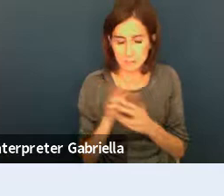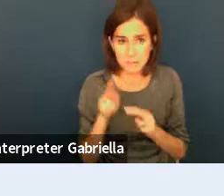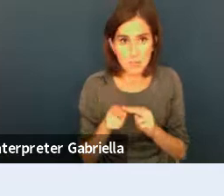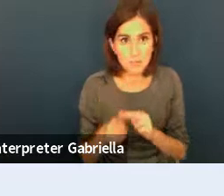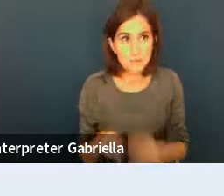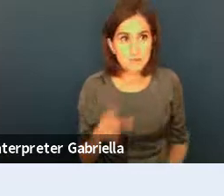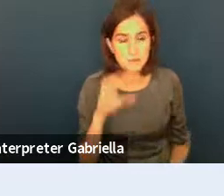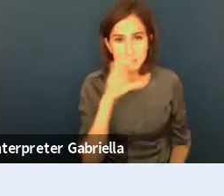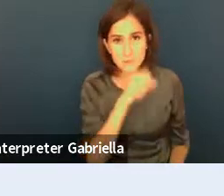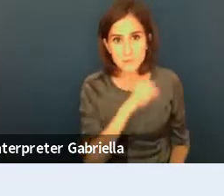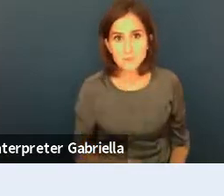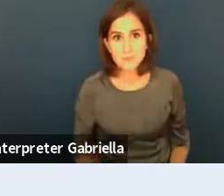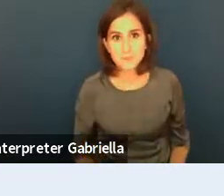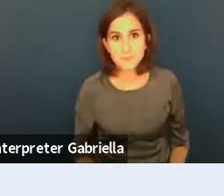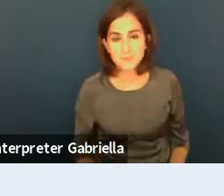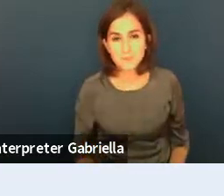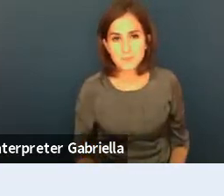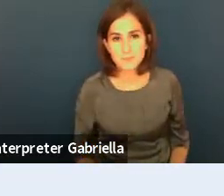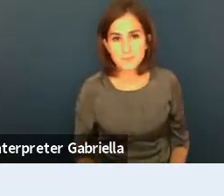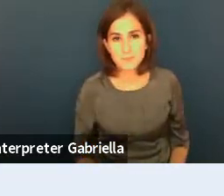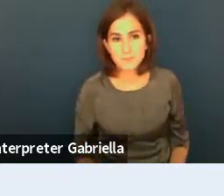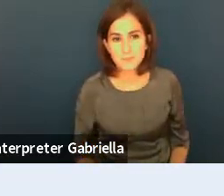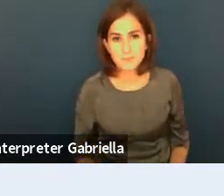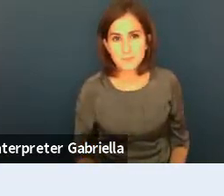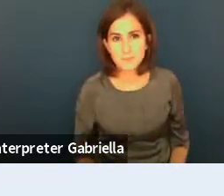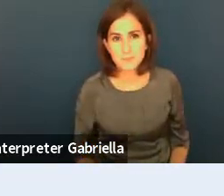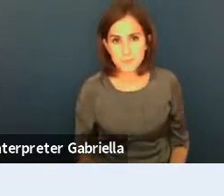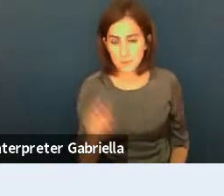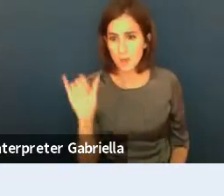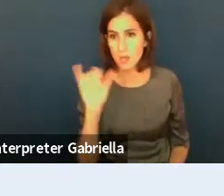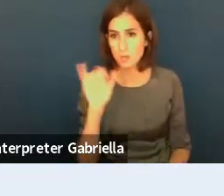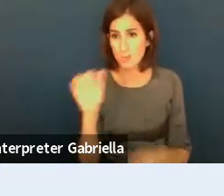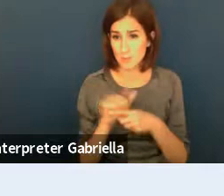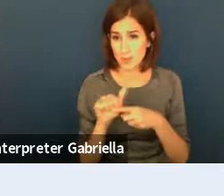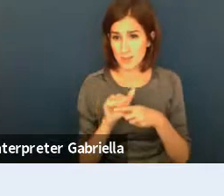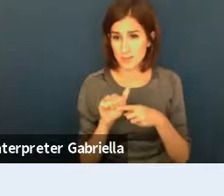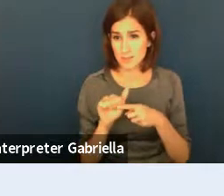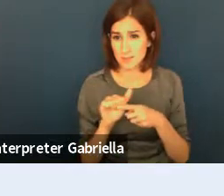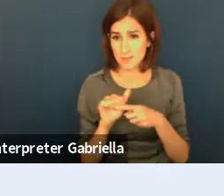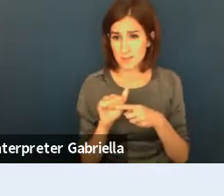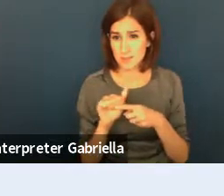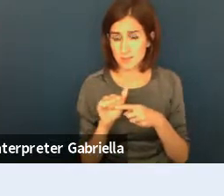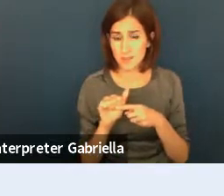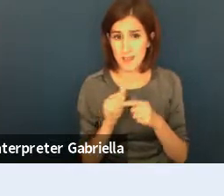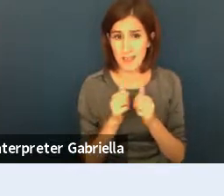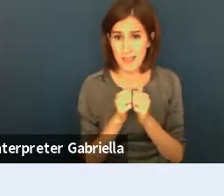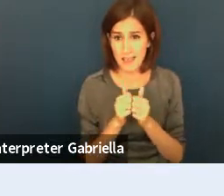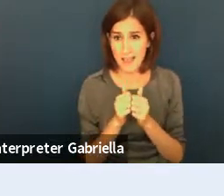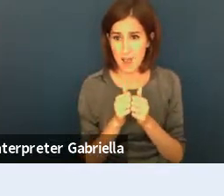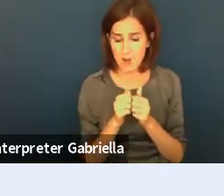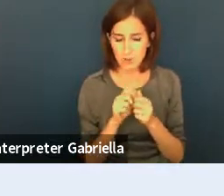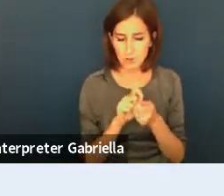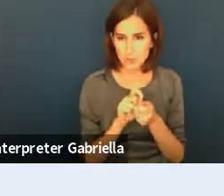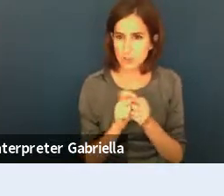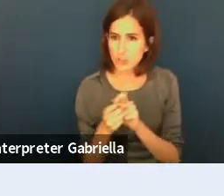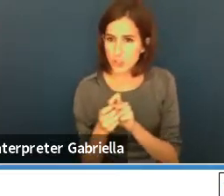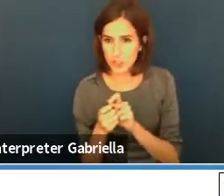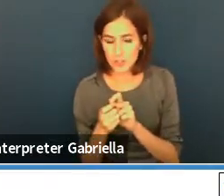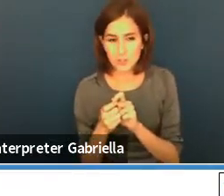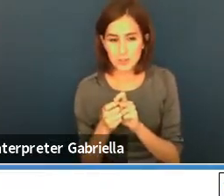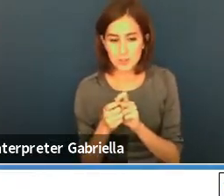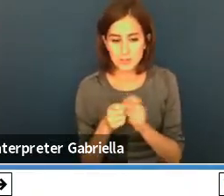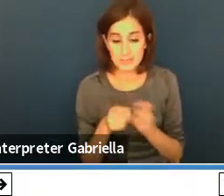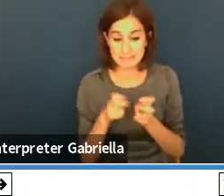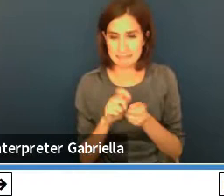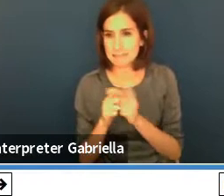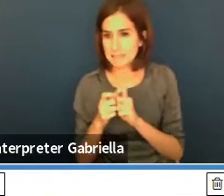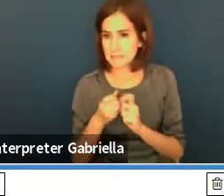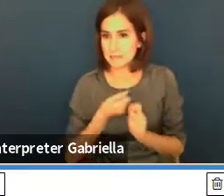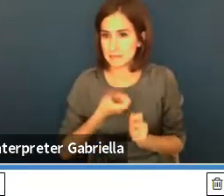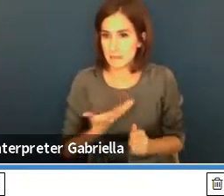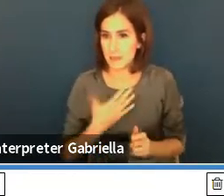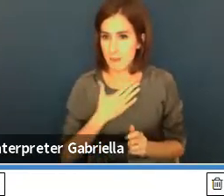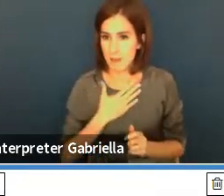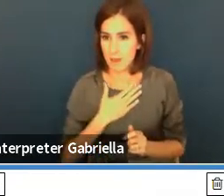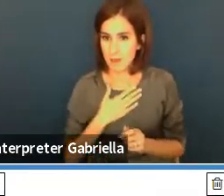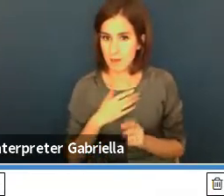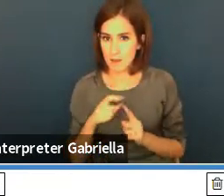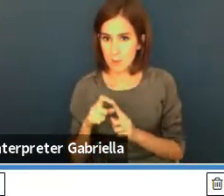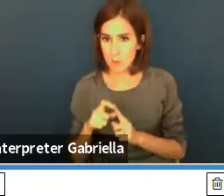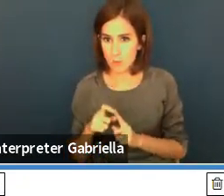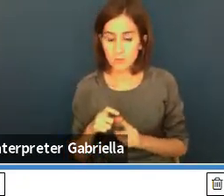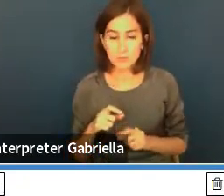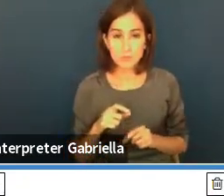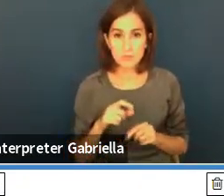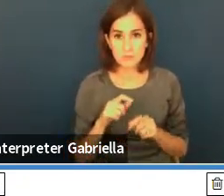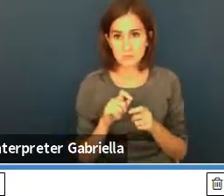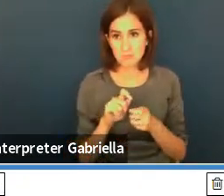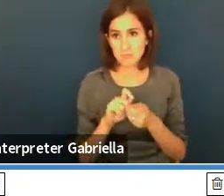Linda Kobashigawa: Readings themselves and also practice with likes how to how to paraphrase something, how to say something in my own words. And so it kind of helps with a lot of different aspects of the the writing and research process so